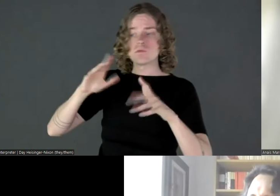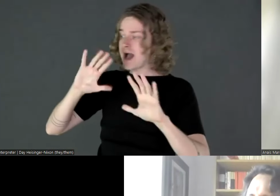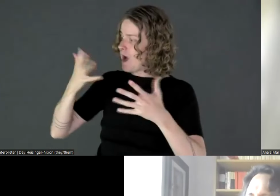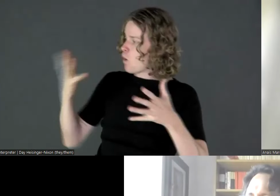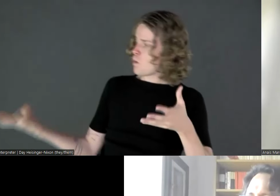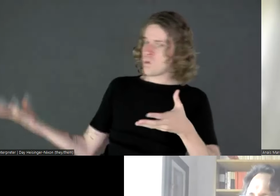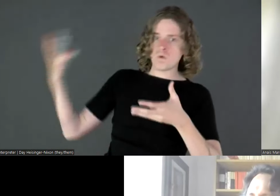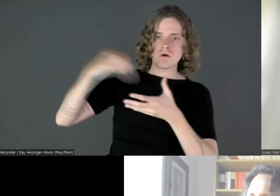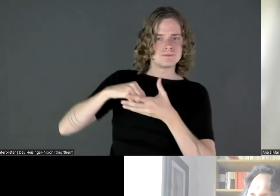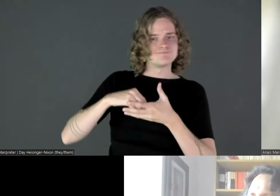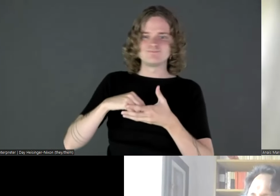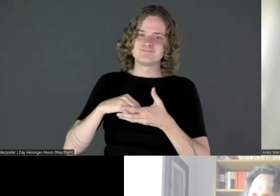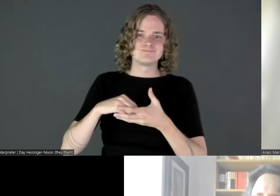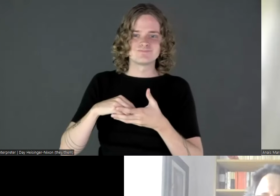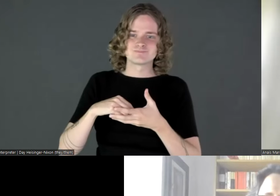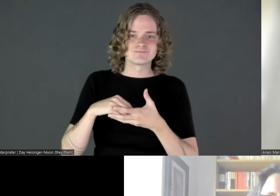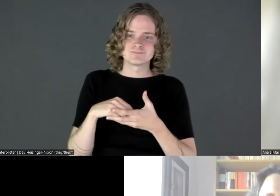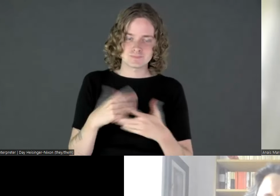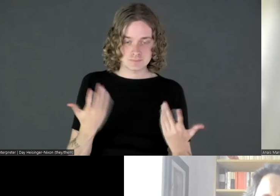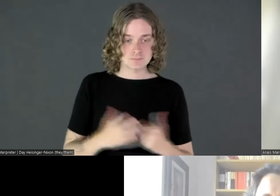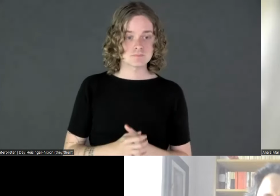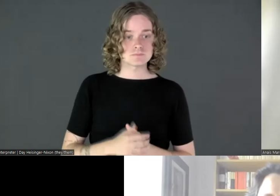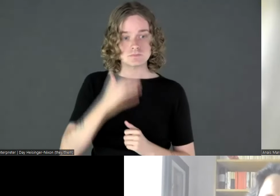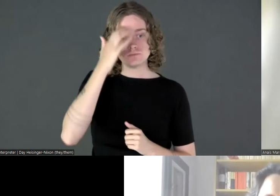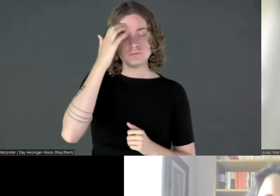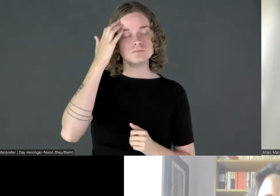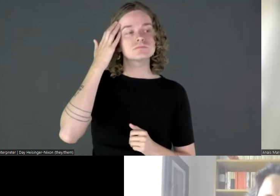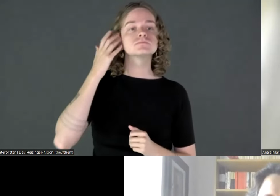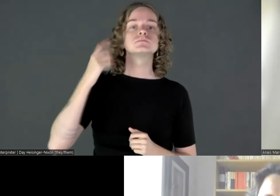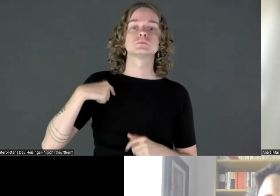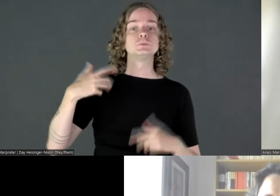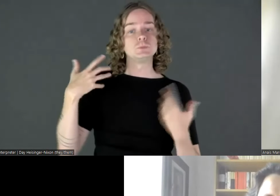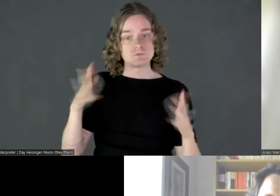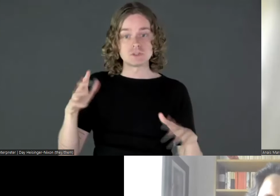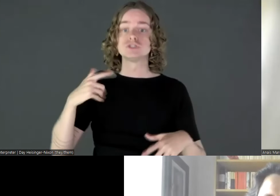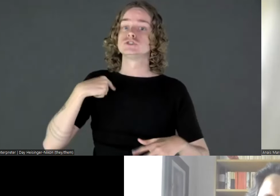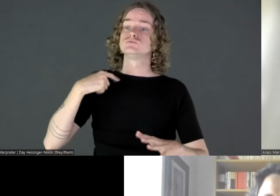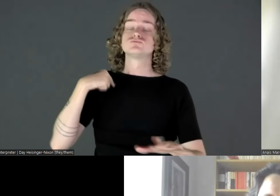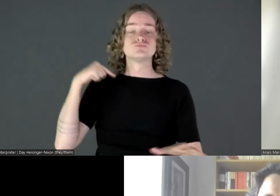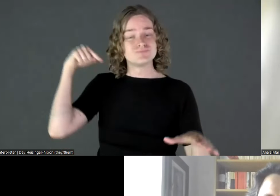I have been in situations with cluster teams where they were honest in saying we would love